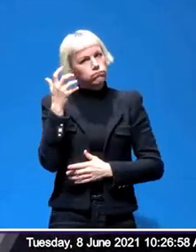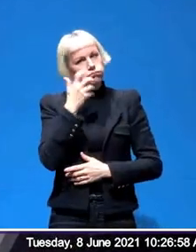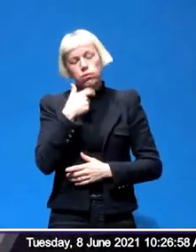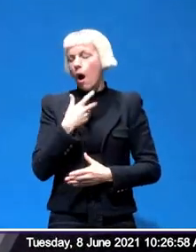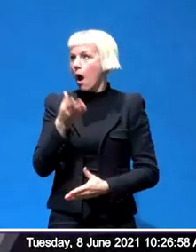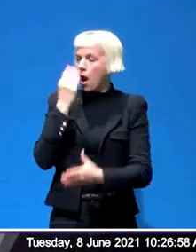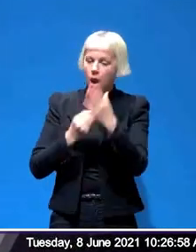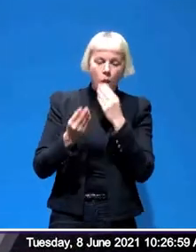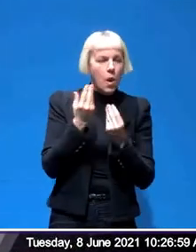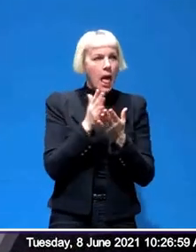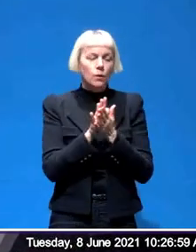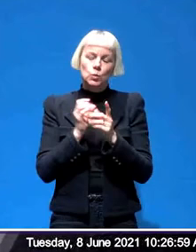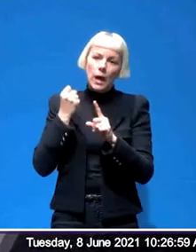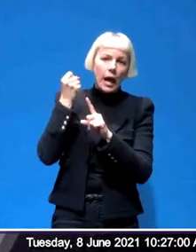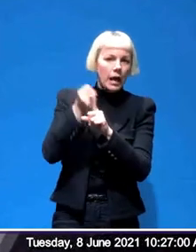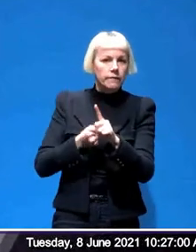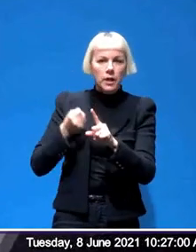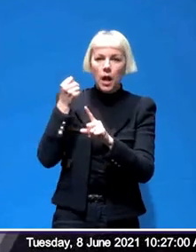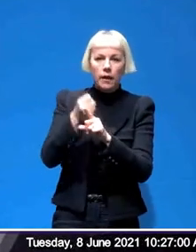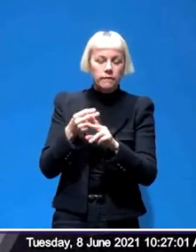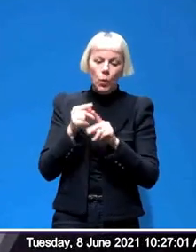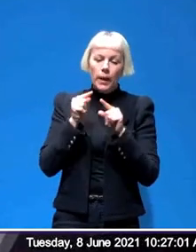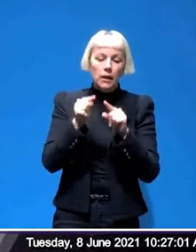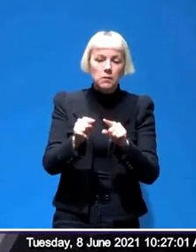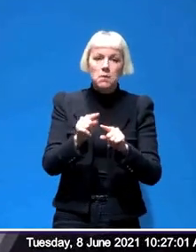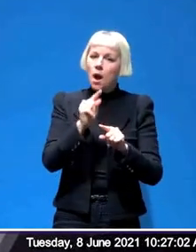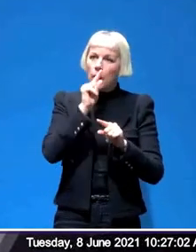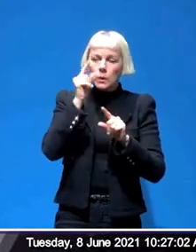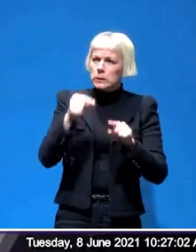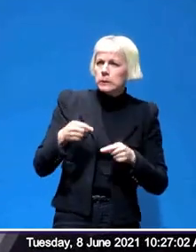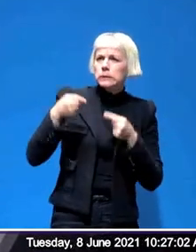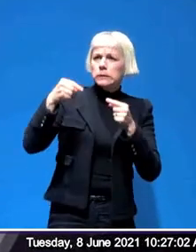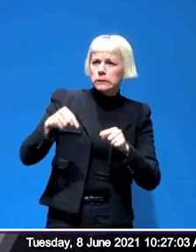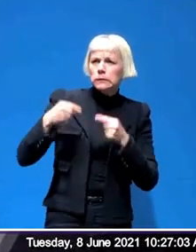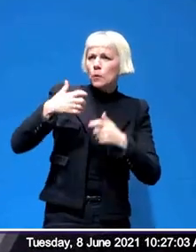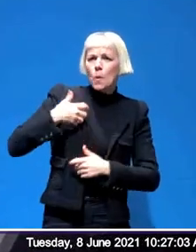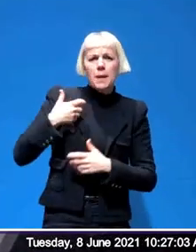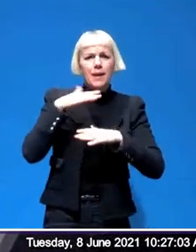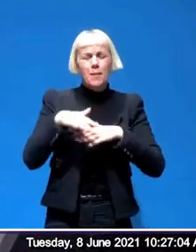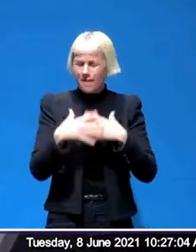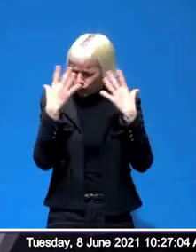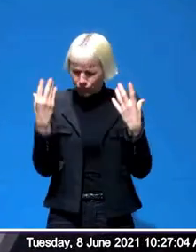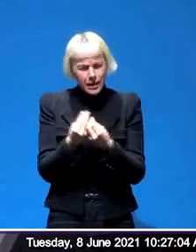I learned to pick my battles and raised things only that I thought was absolutely necessary to be addressed.